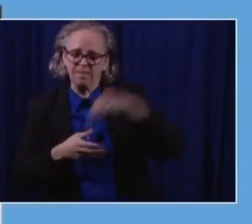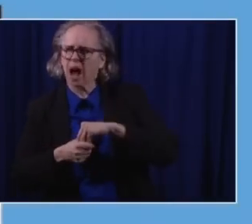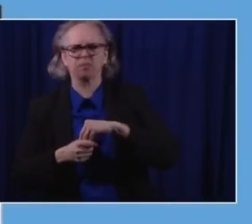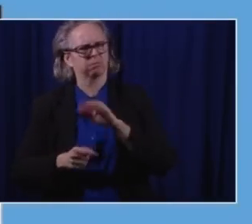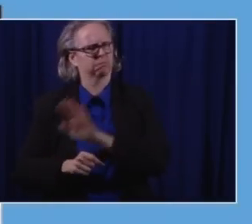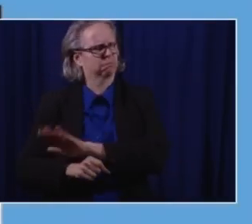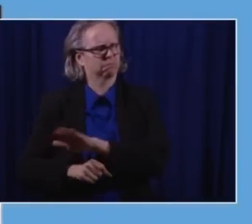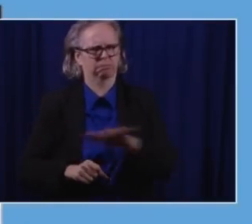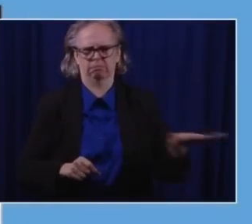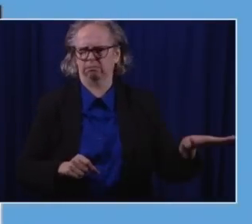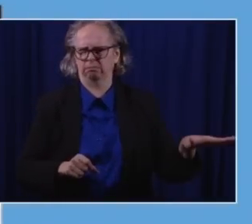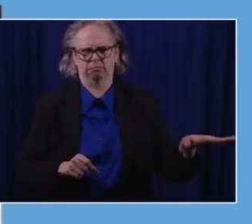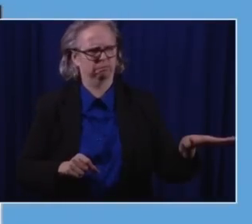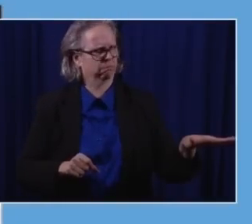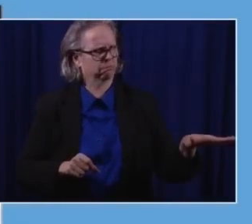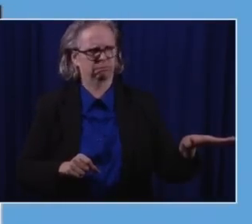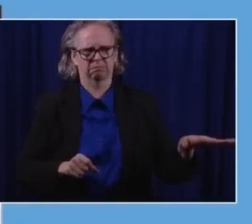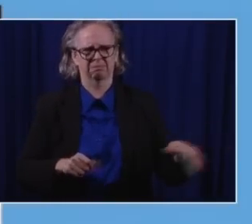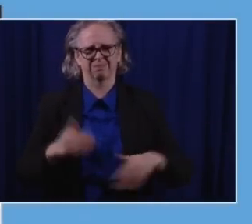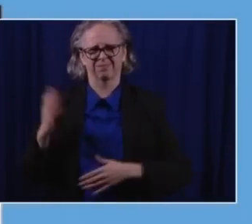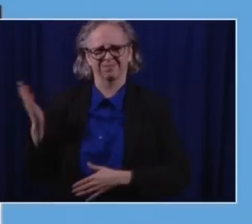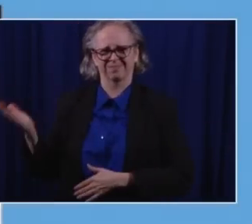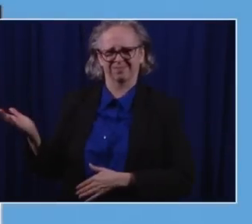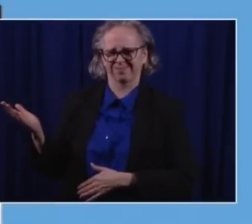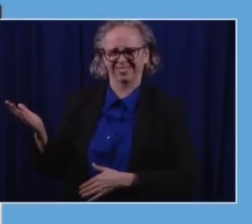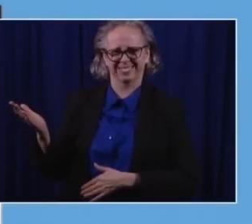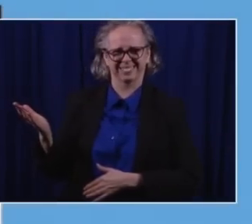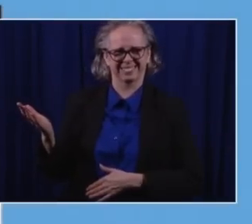together at Thanksgiving. own circle outside your own